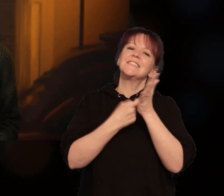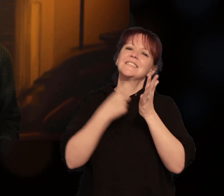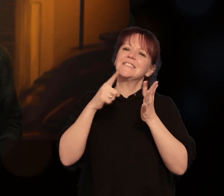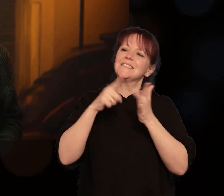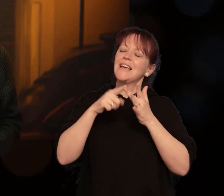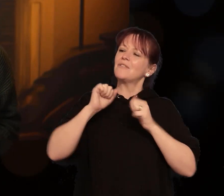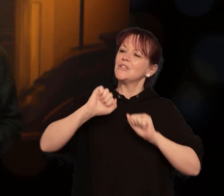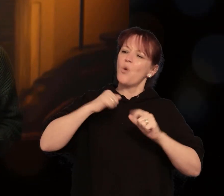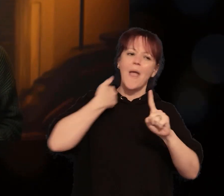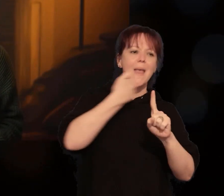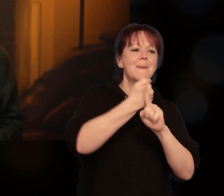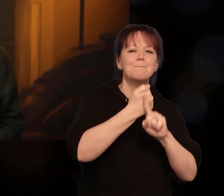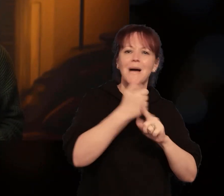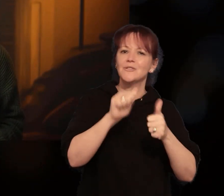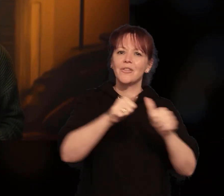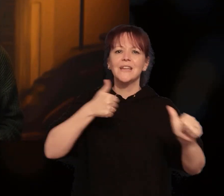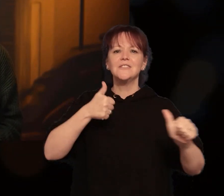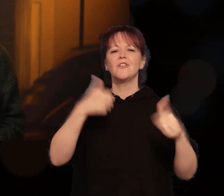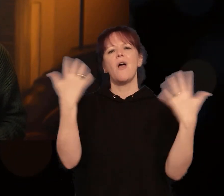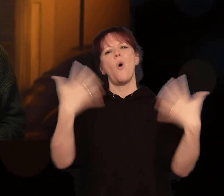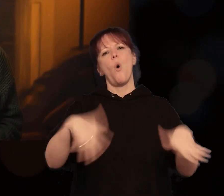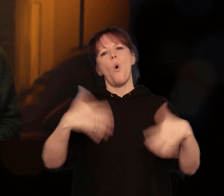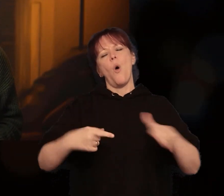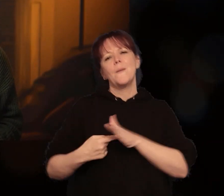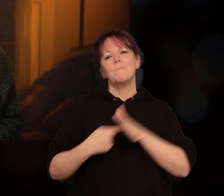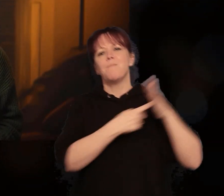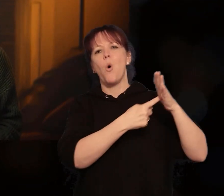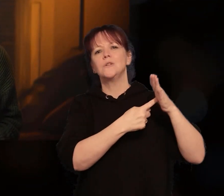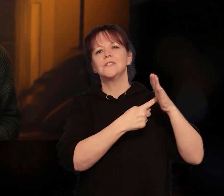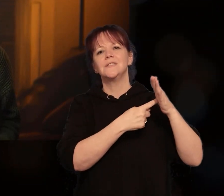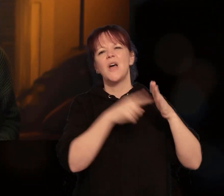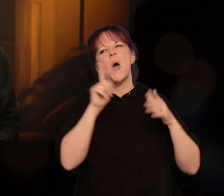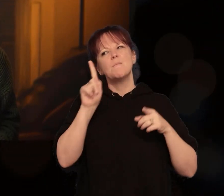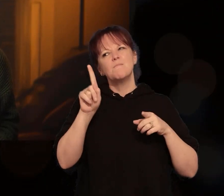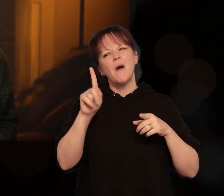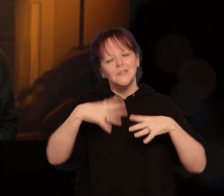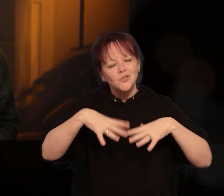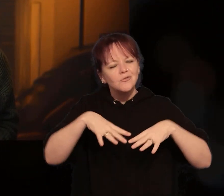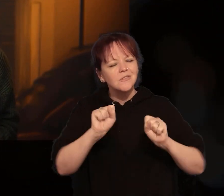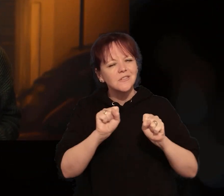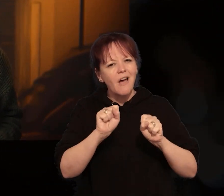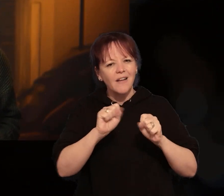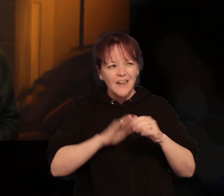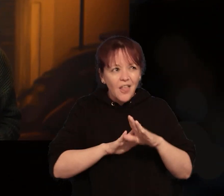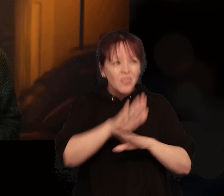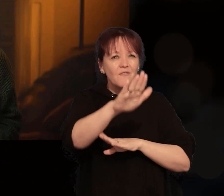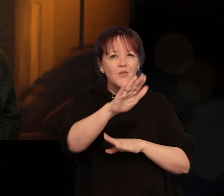and I'm sure that's just the tip of the iceberg compared to what's to come. Many congratulations and well deserved.